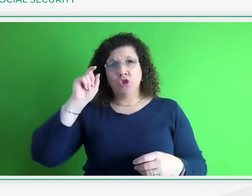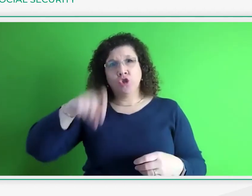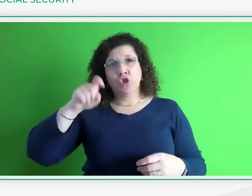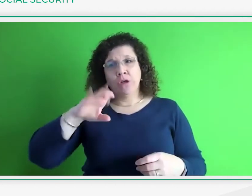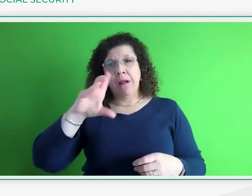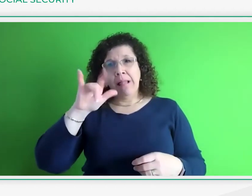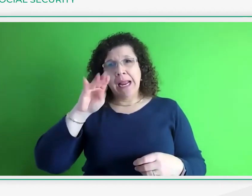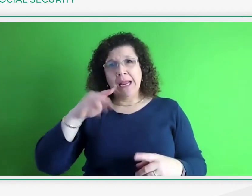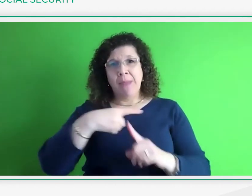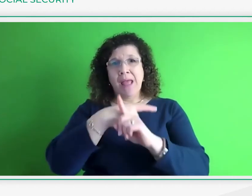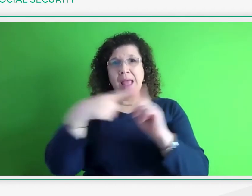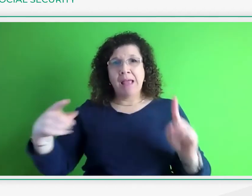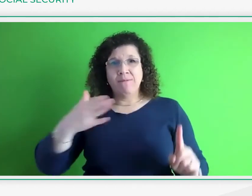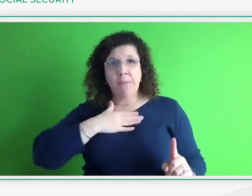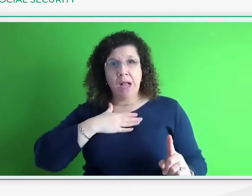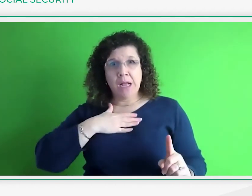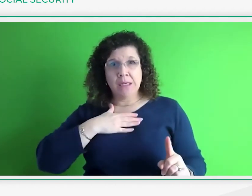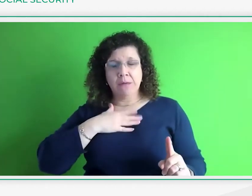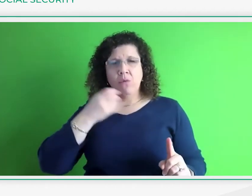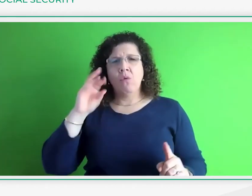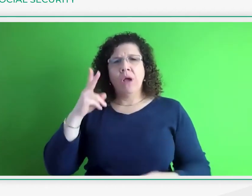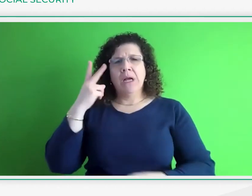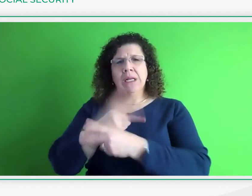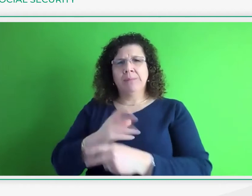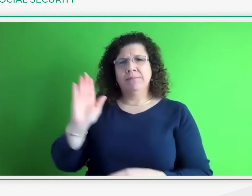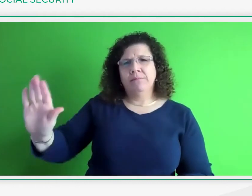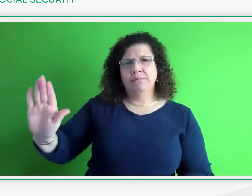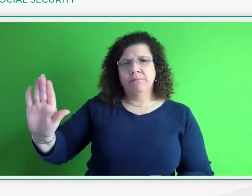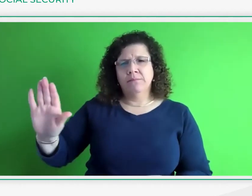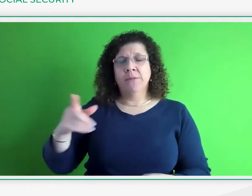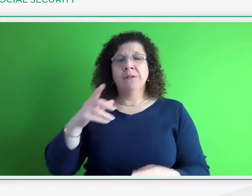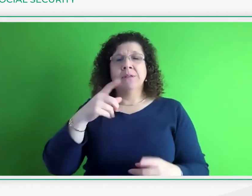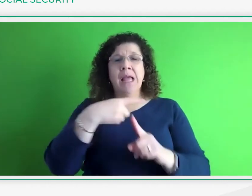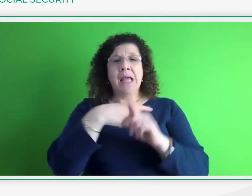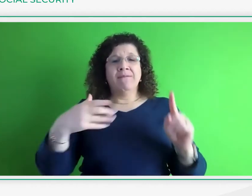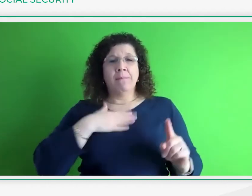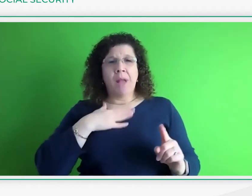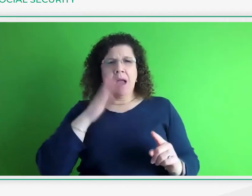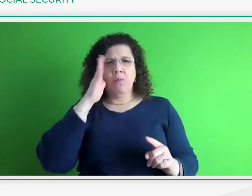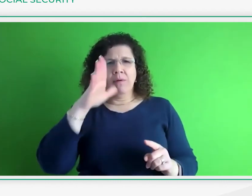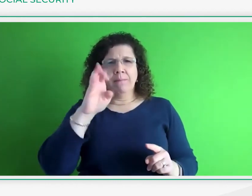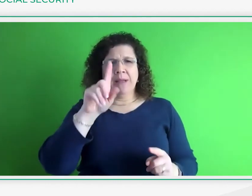My spouse has to decide: Should they claim half of my benefit or should they keep their full benefit?